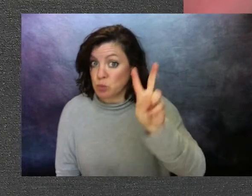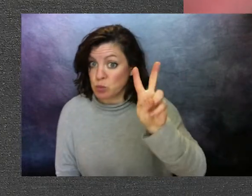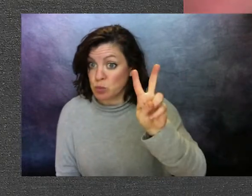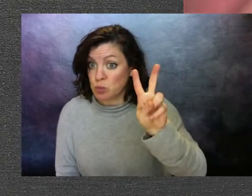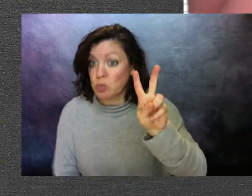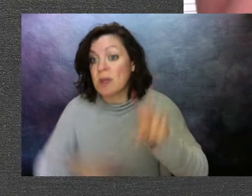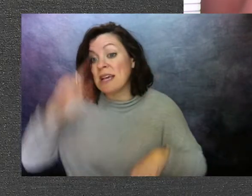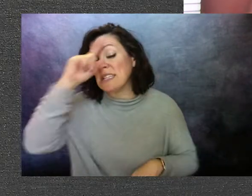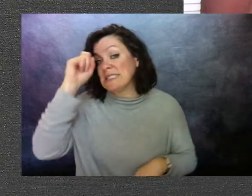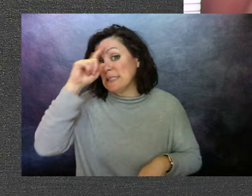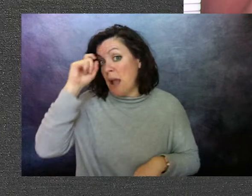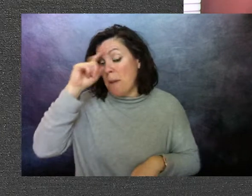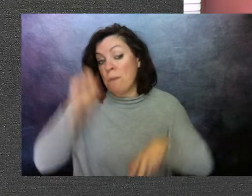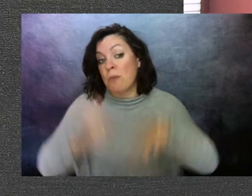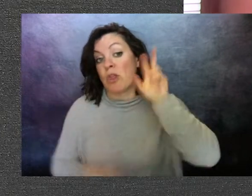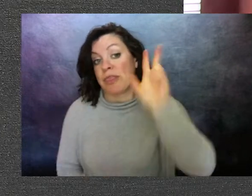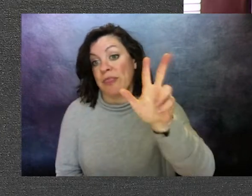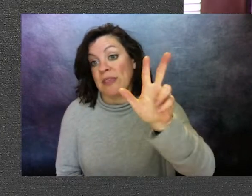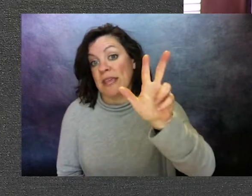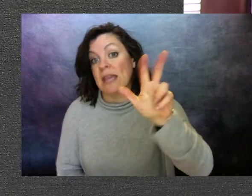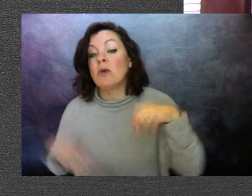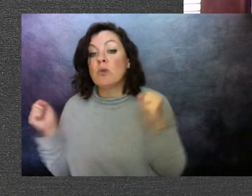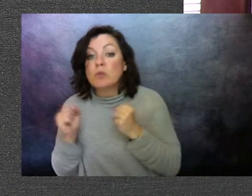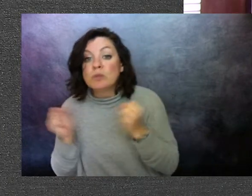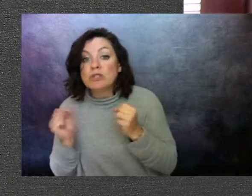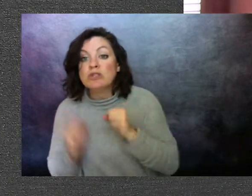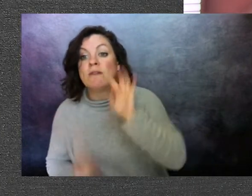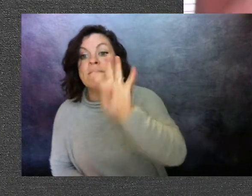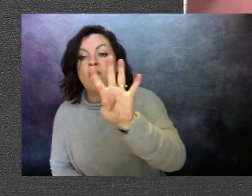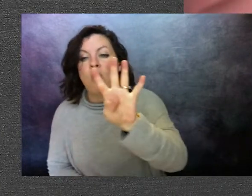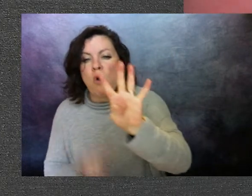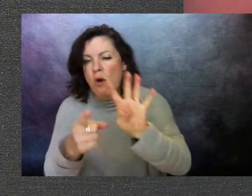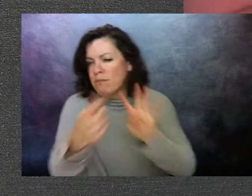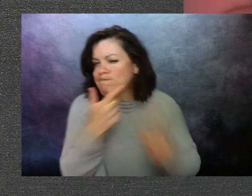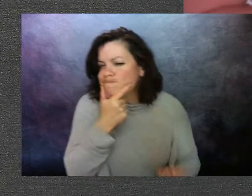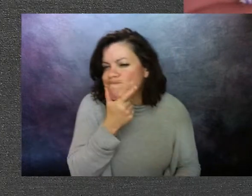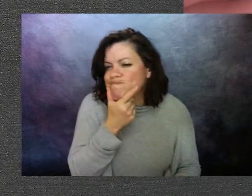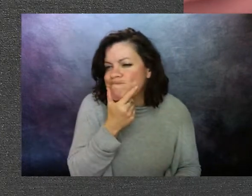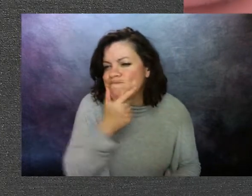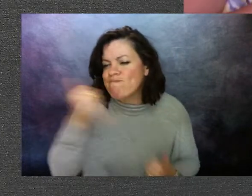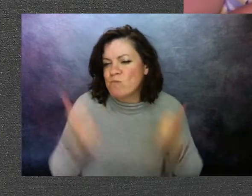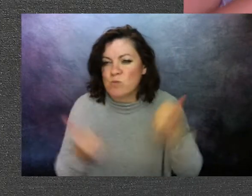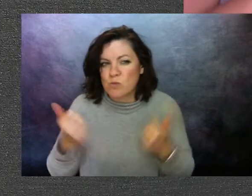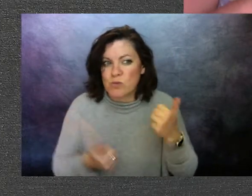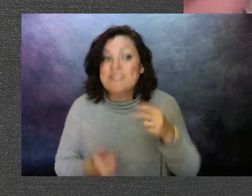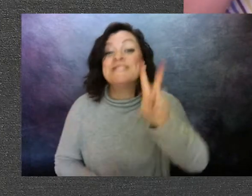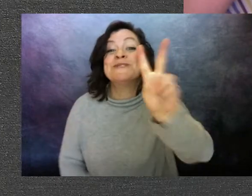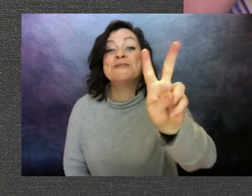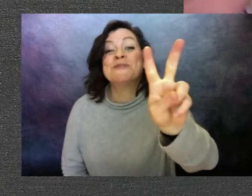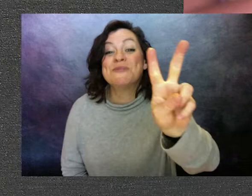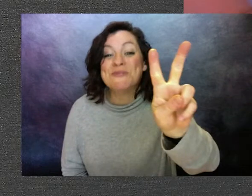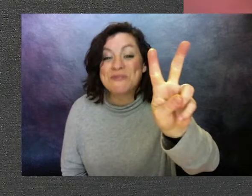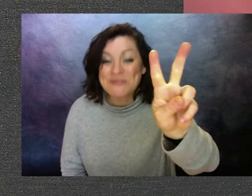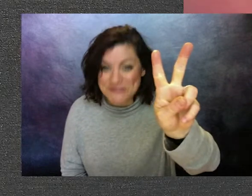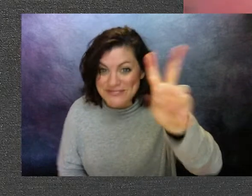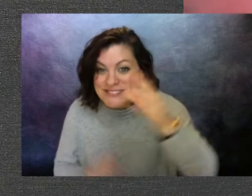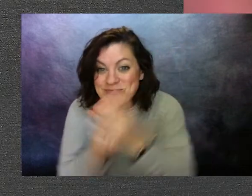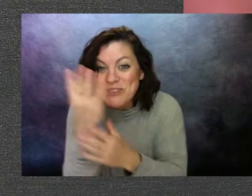summer, number three, and winter, number four. What do you think? This one is number two, it is springtime.